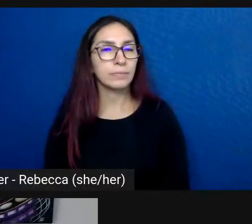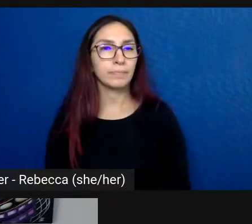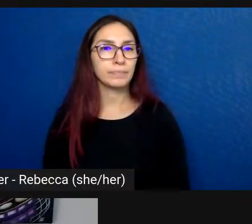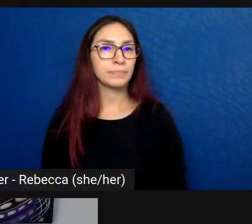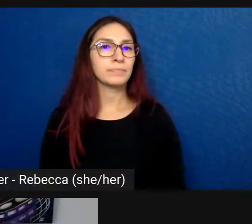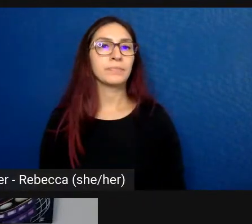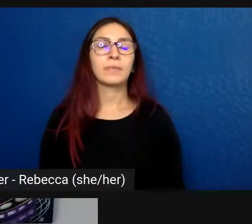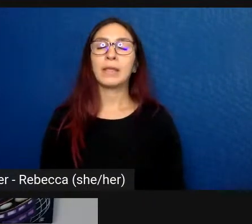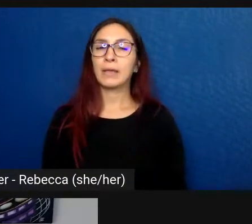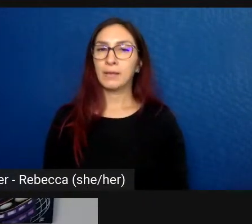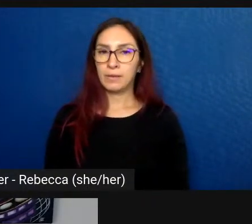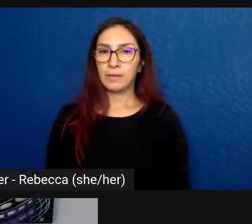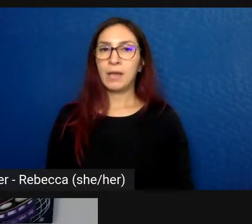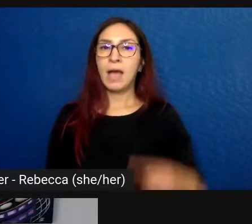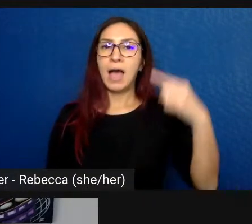to modal, Dialogs